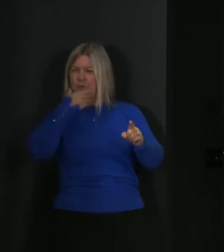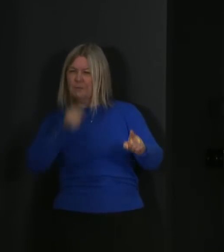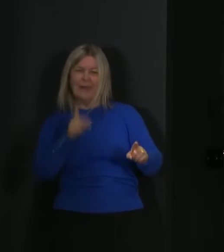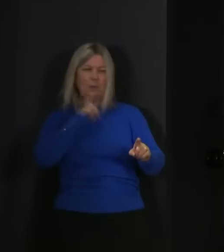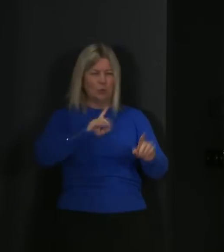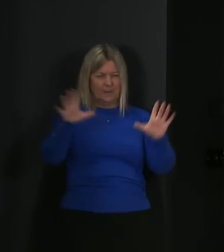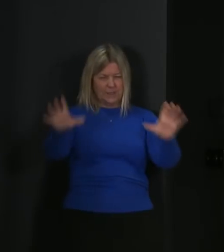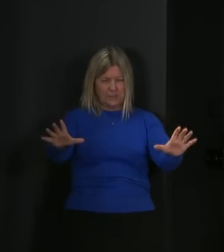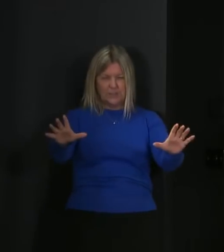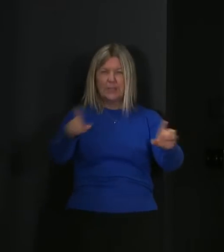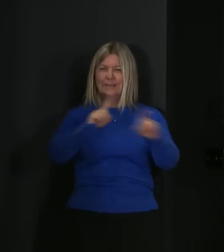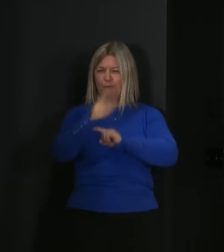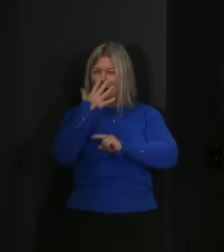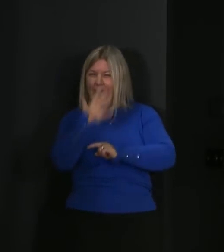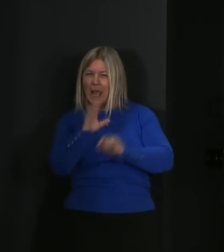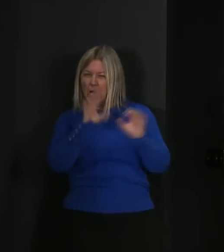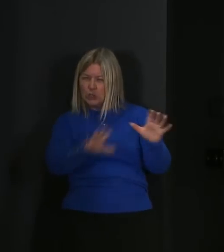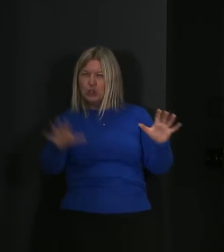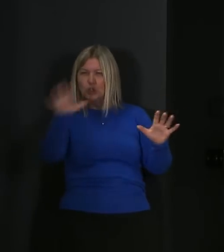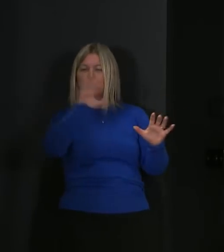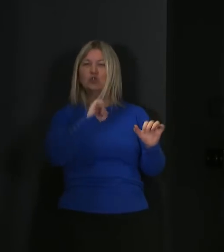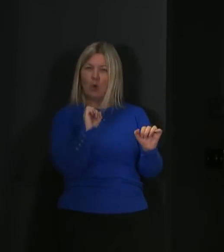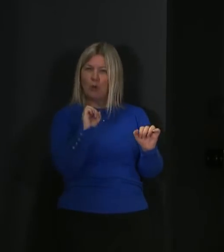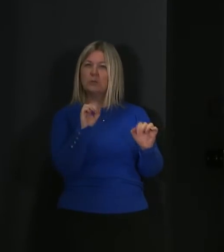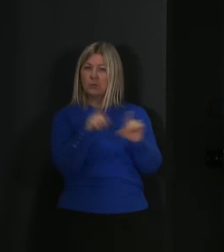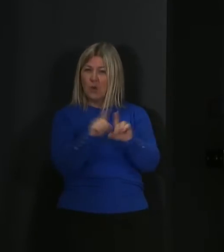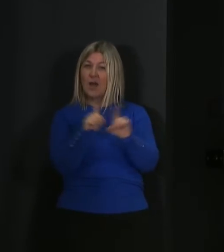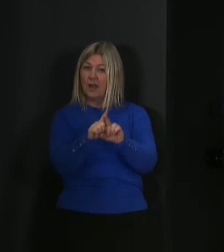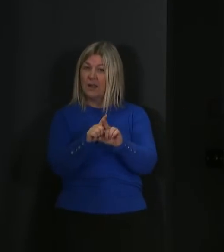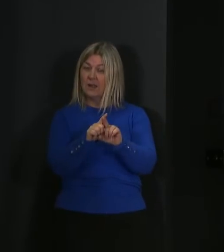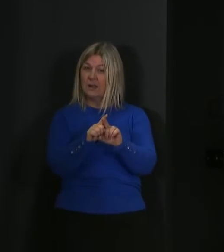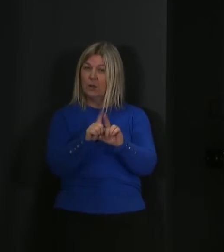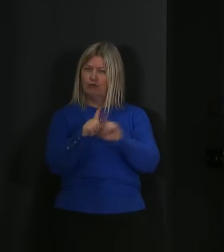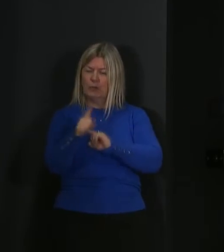demographic, and challenging ourselves to make sure that we re doing as much as we can. So this